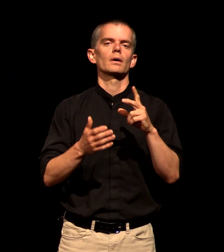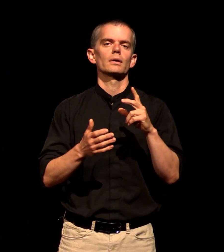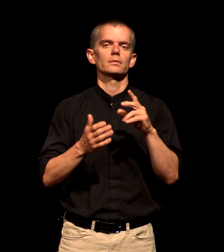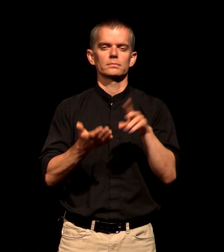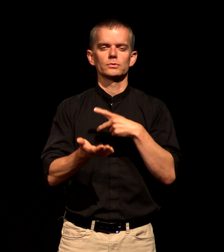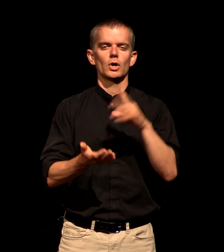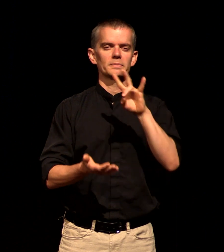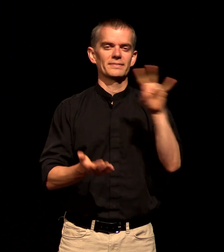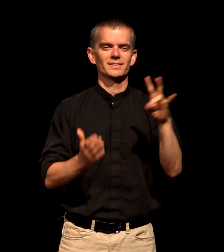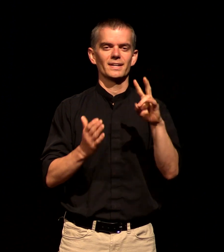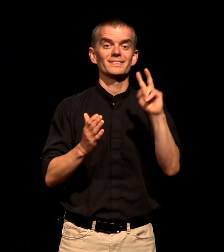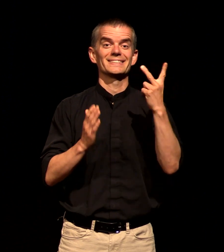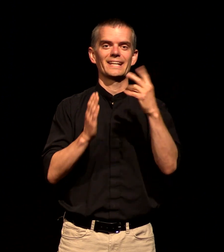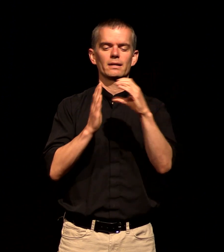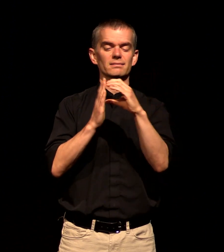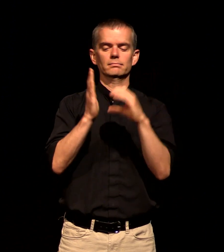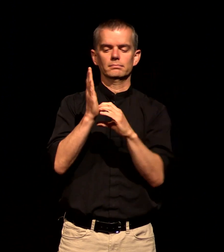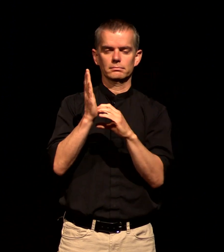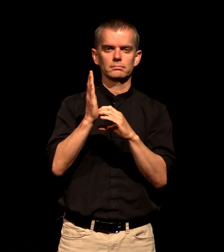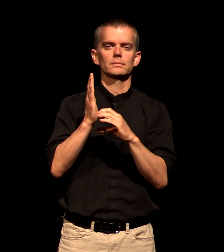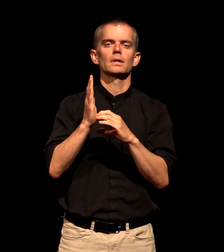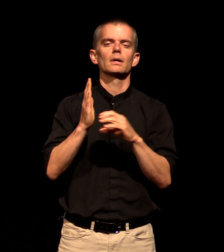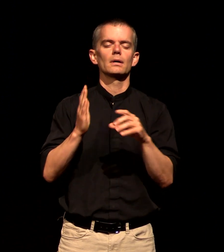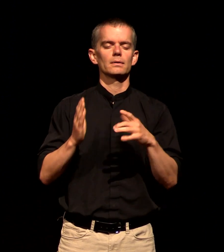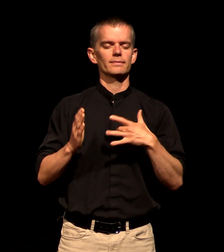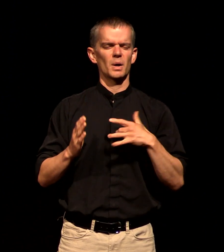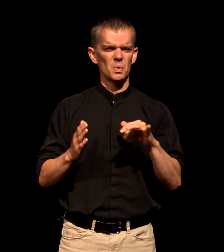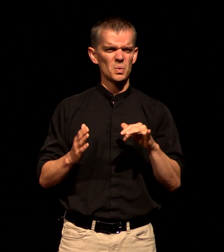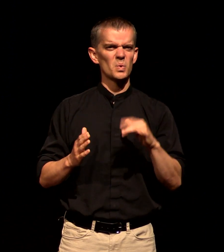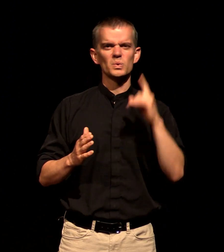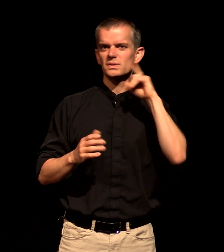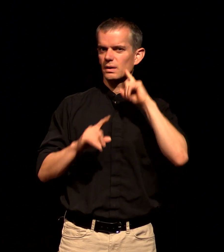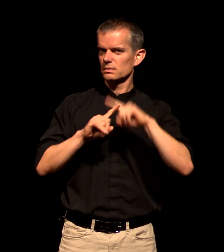walk us through the lament process. I don't want us to